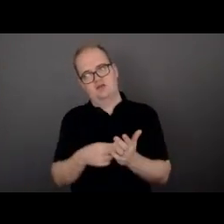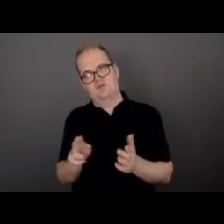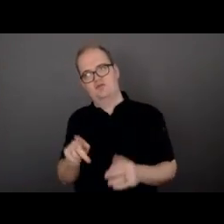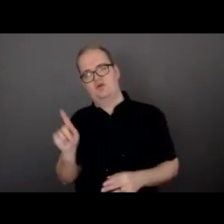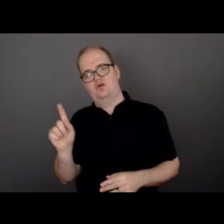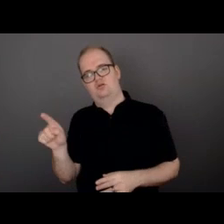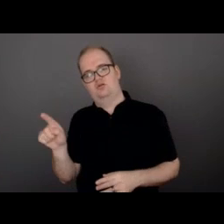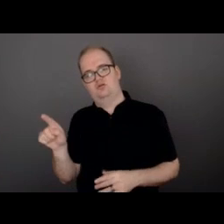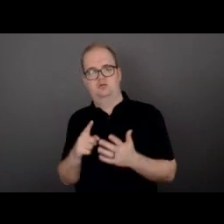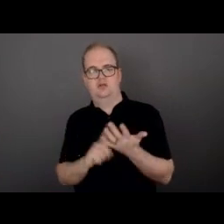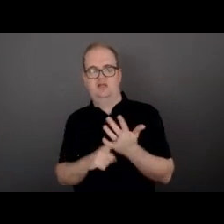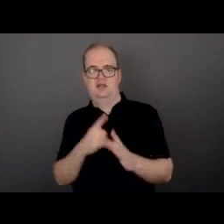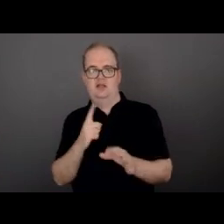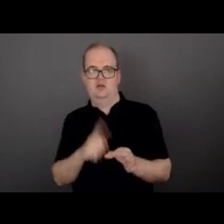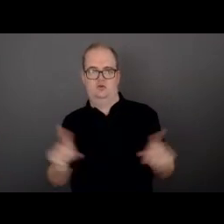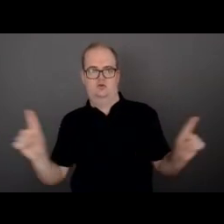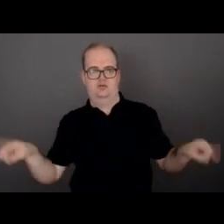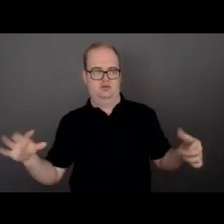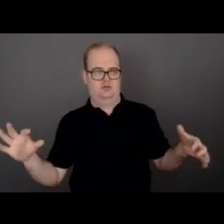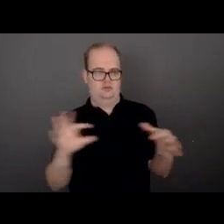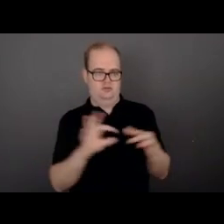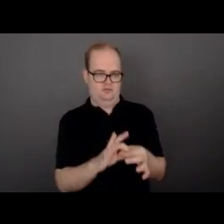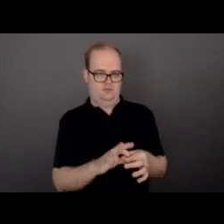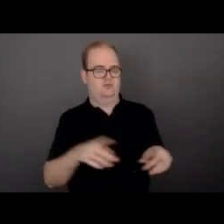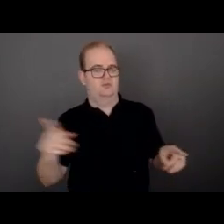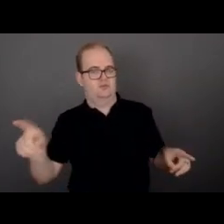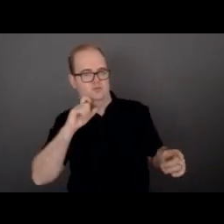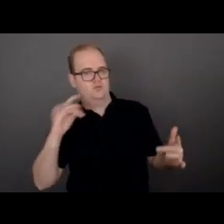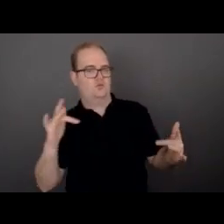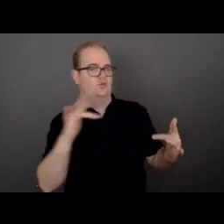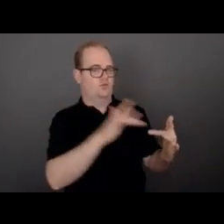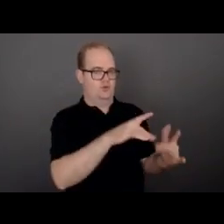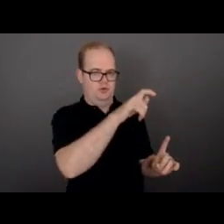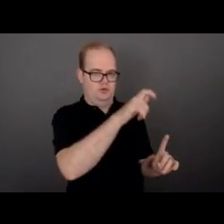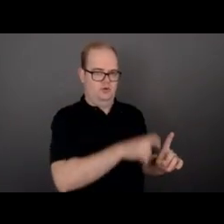Legal Aid Queensland will get in touch with the client and provide timely advice.